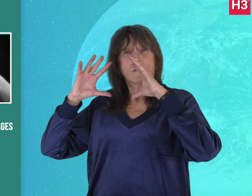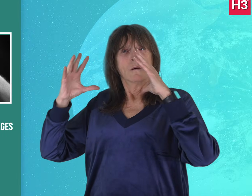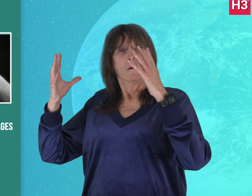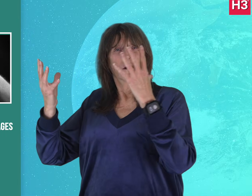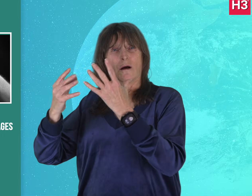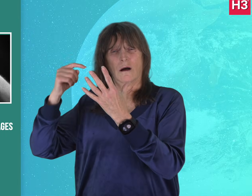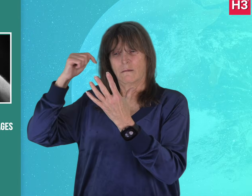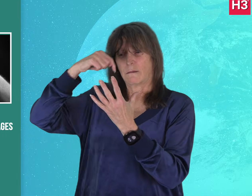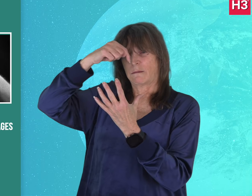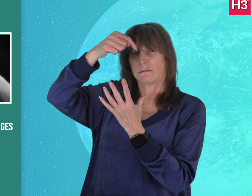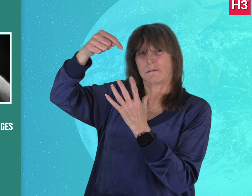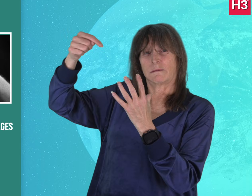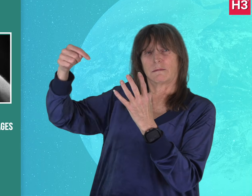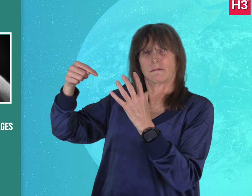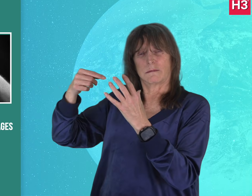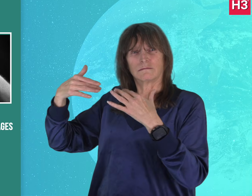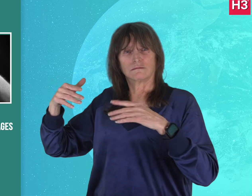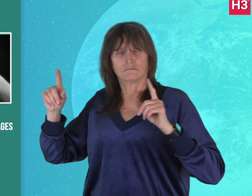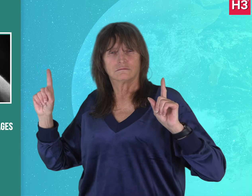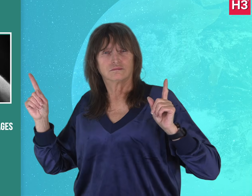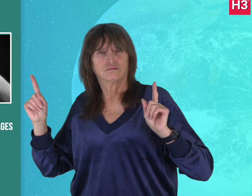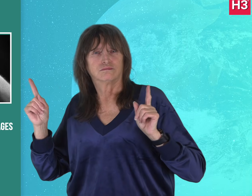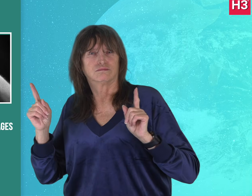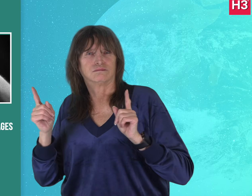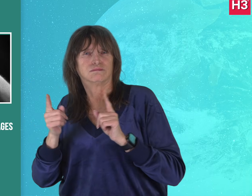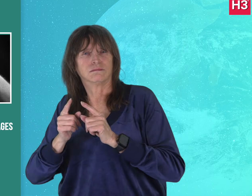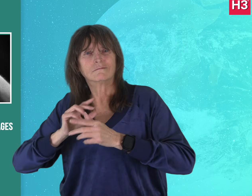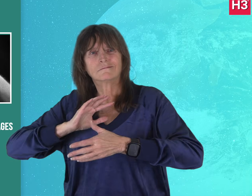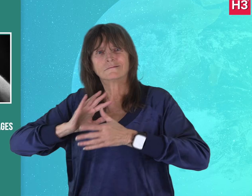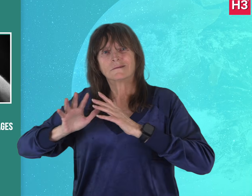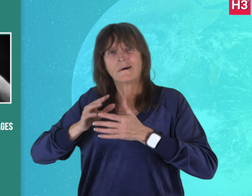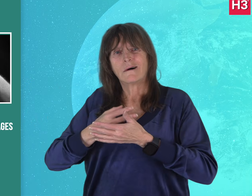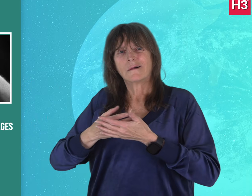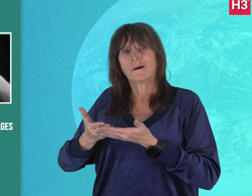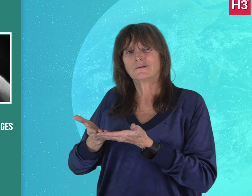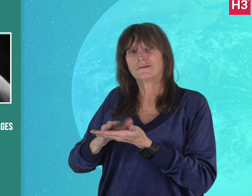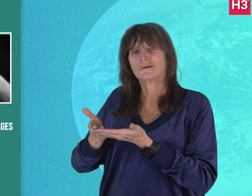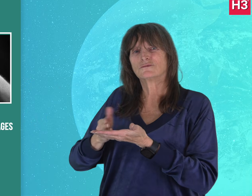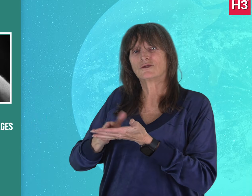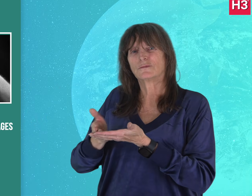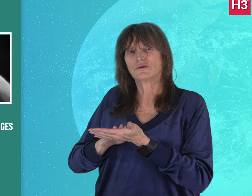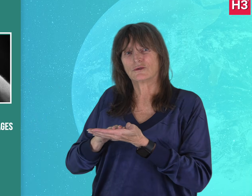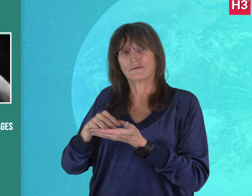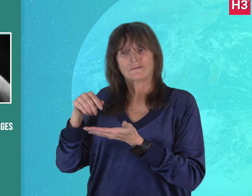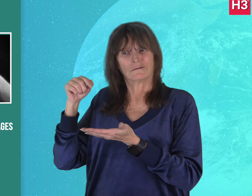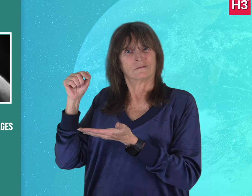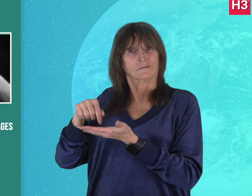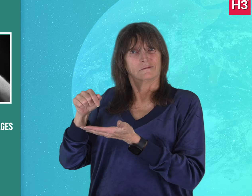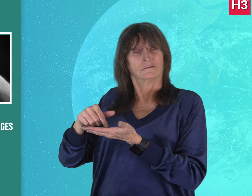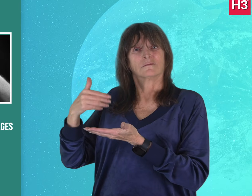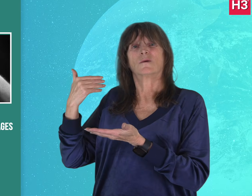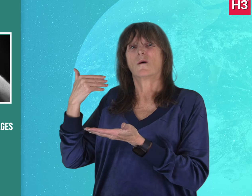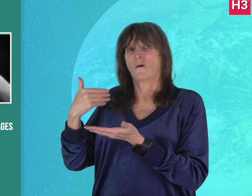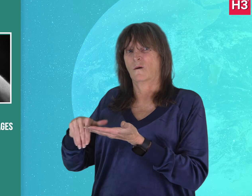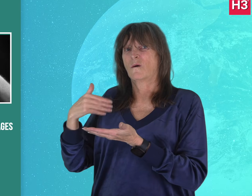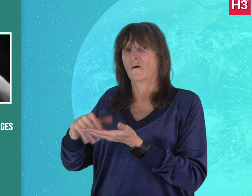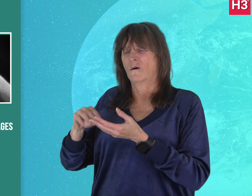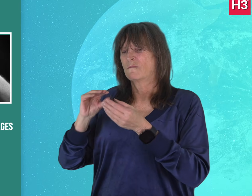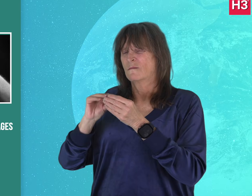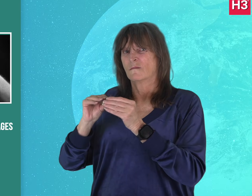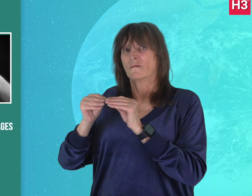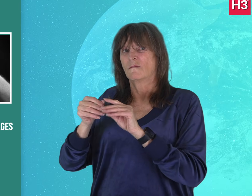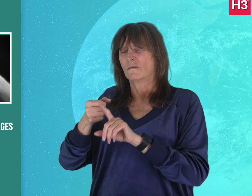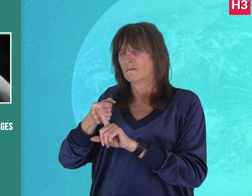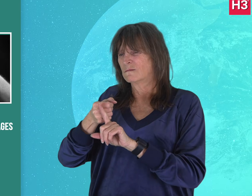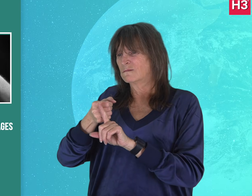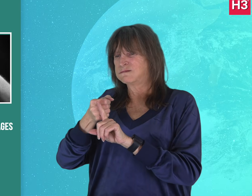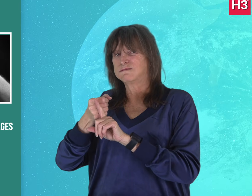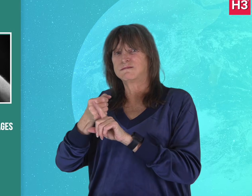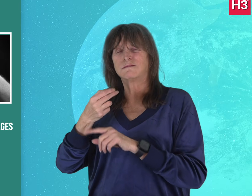There is a worldwide shortage of sign language interpreters,